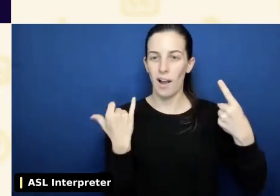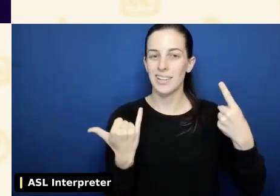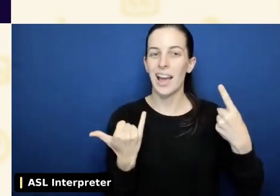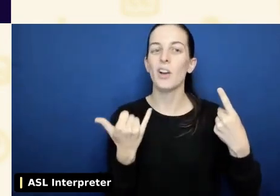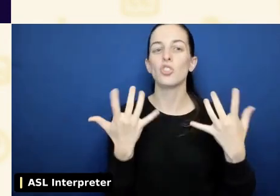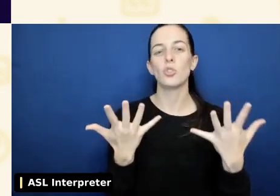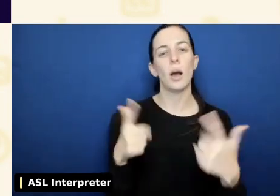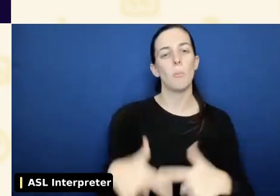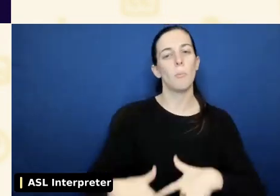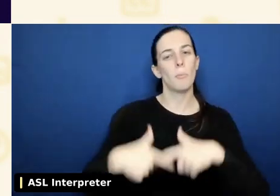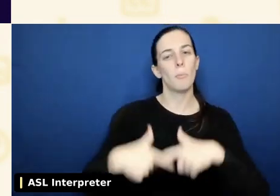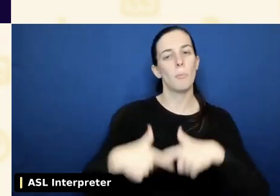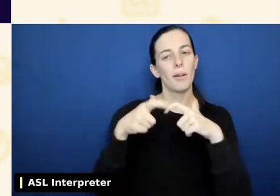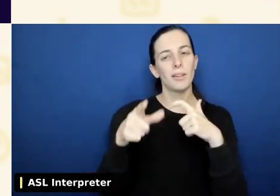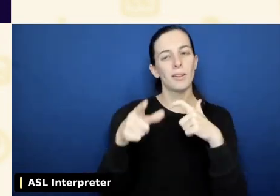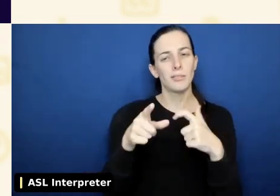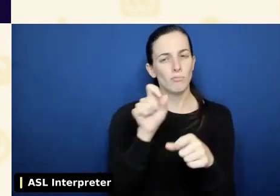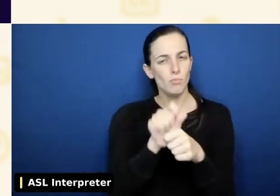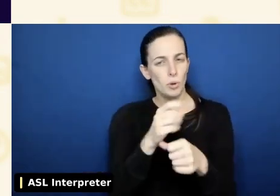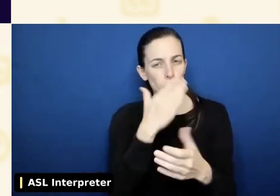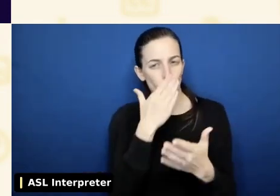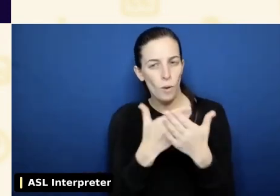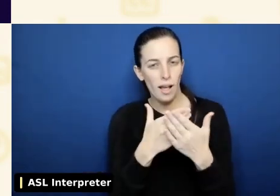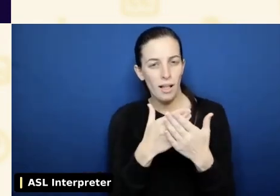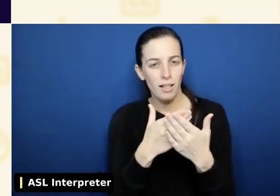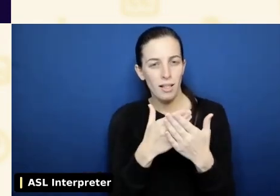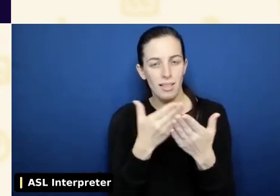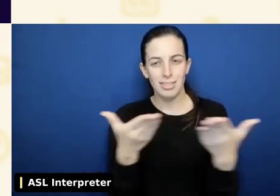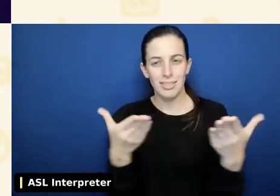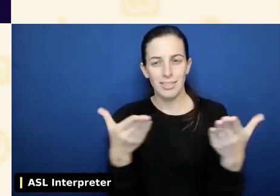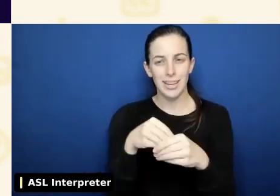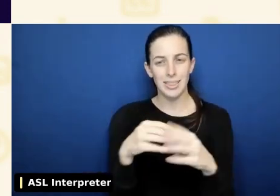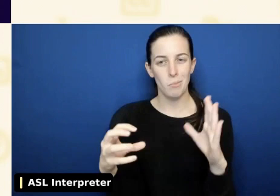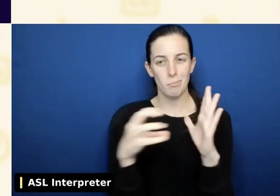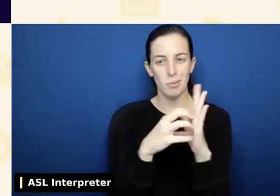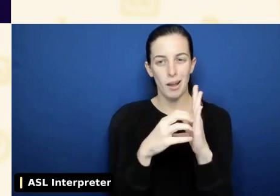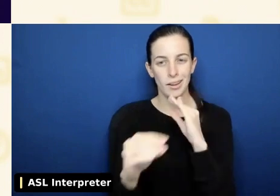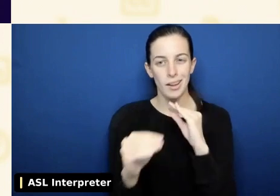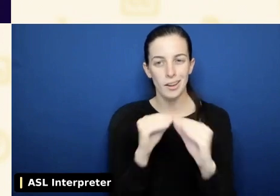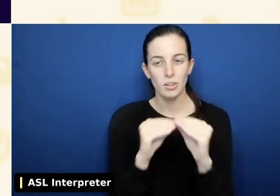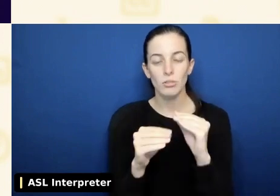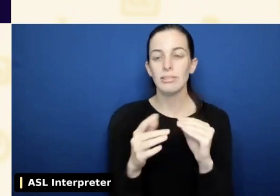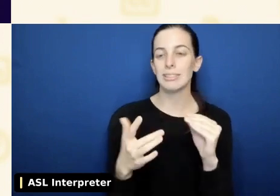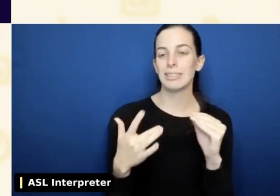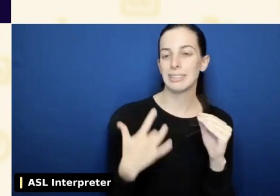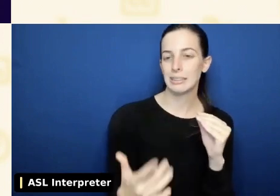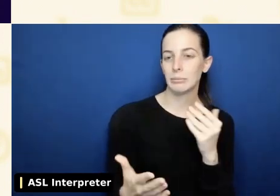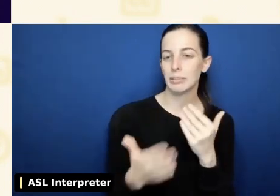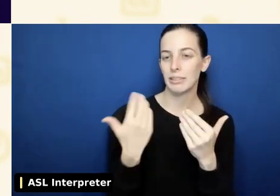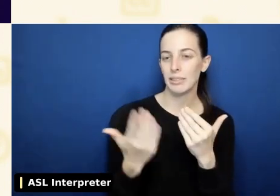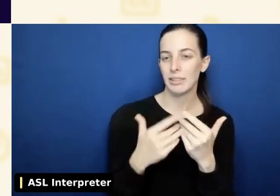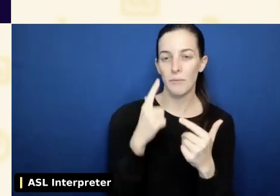This works pretty well for things that are in the block editor. Usually it's easy, especially if it's an image to see it and say,